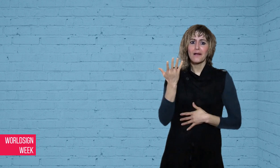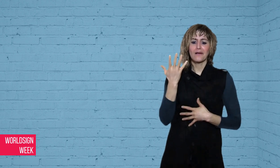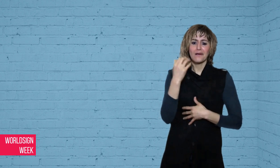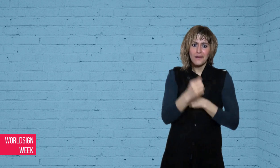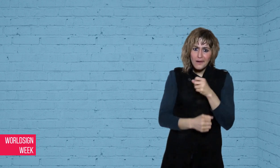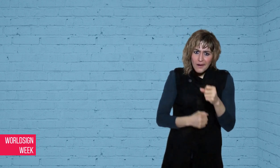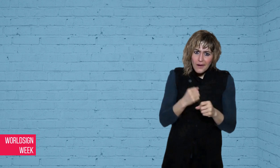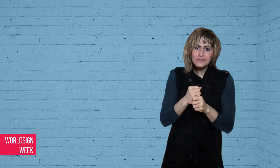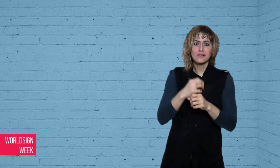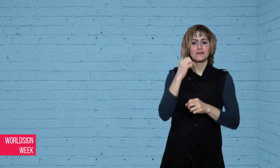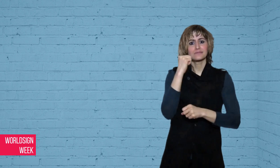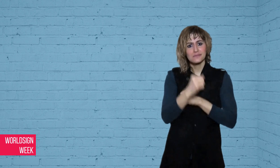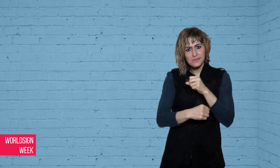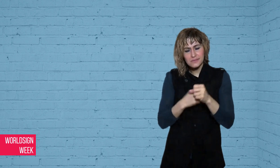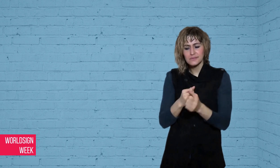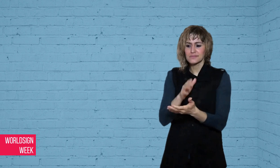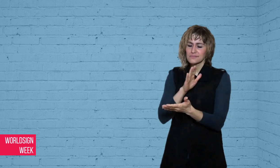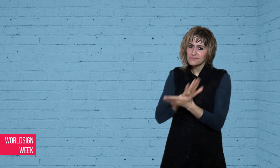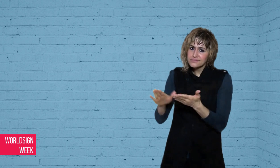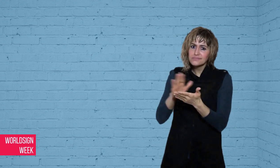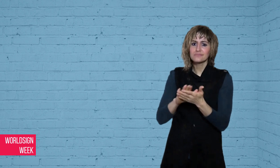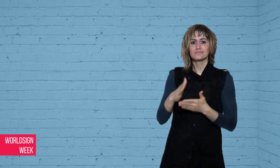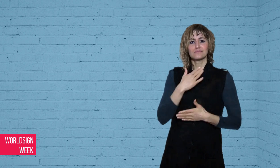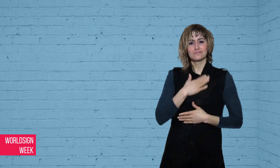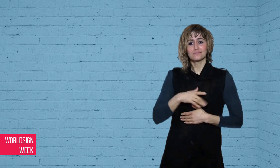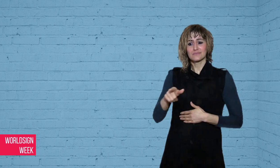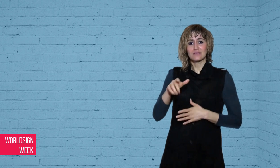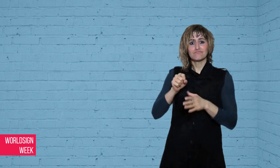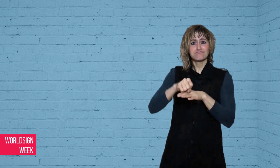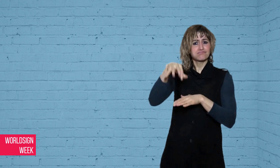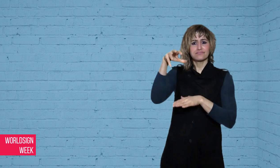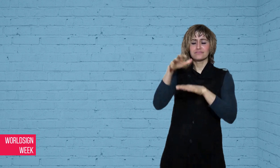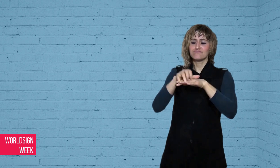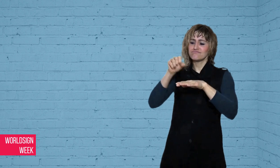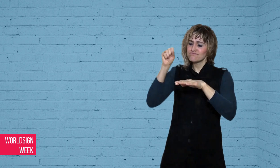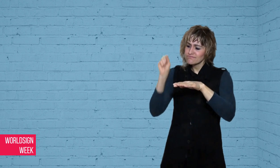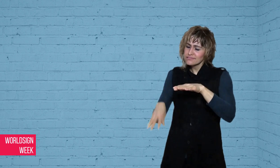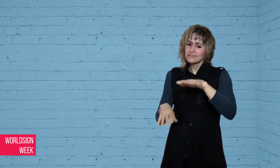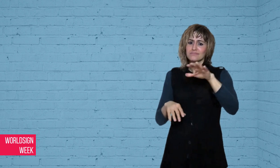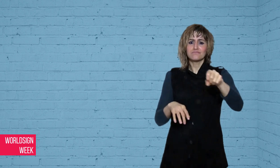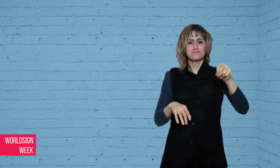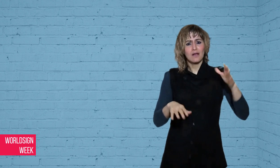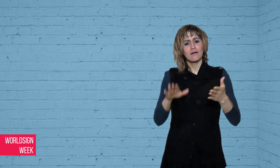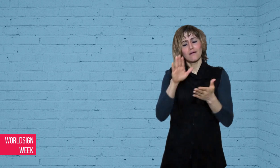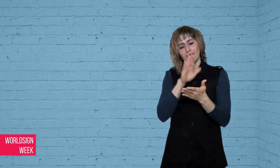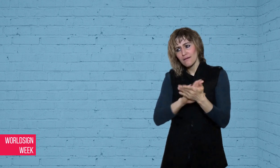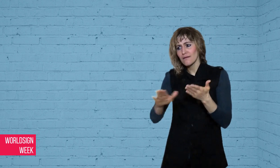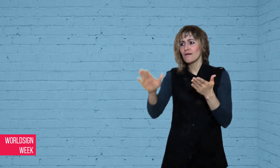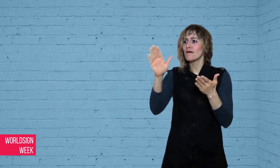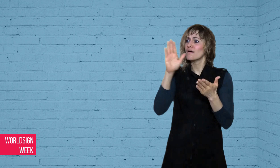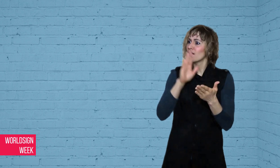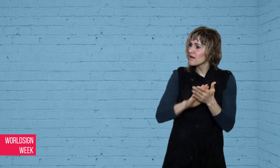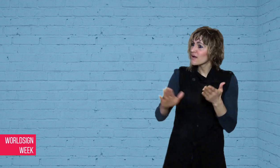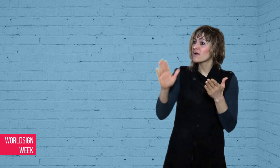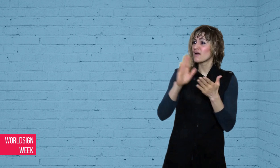After many years of costly clean-up, a